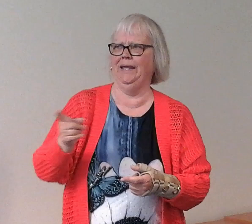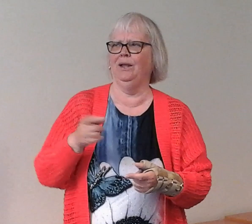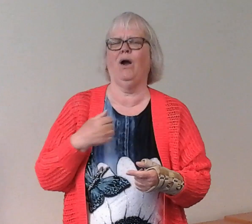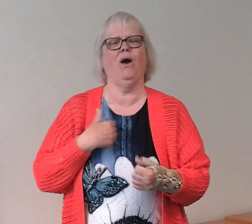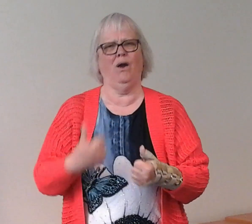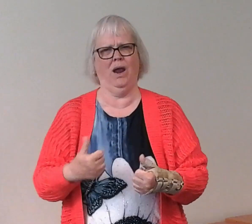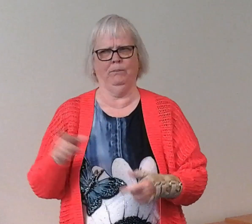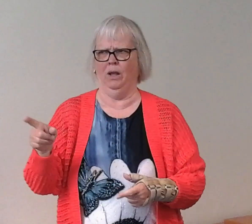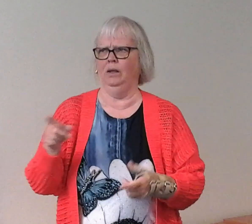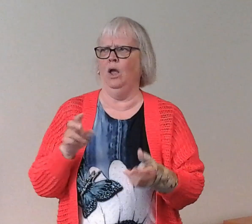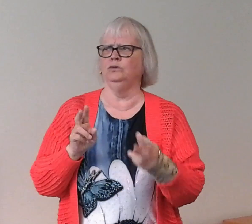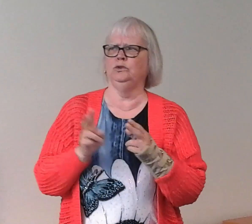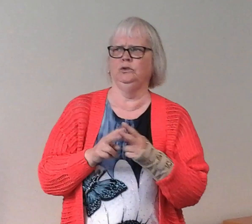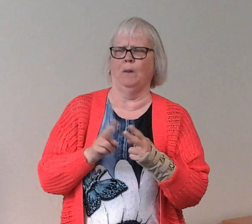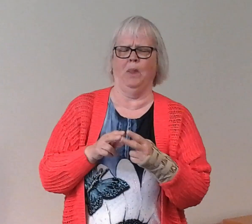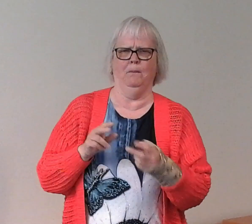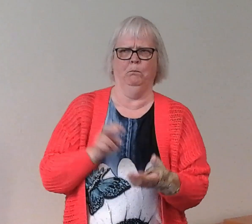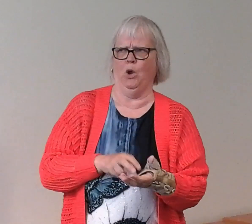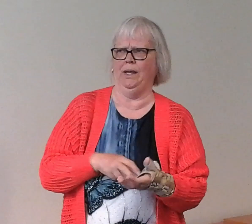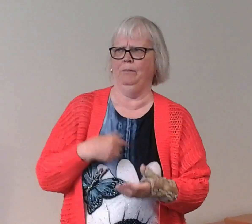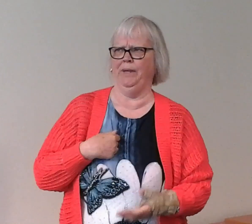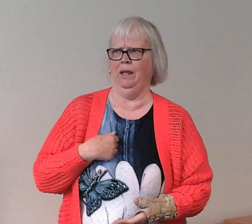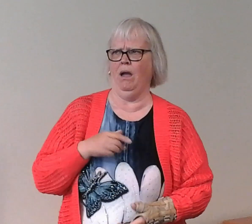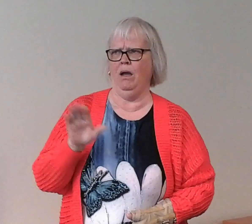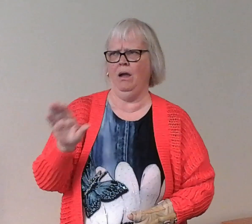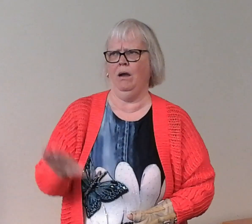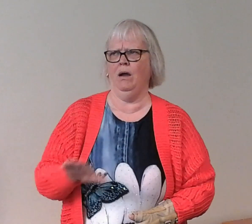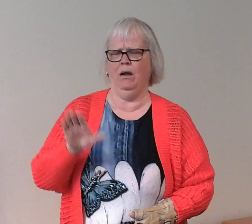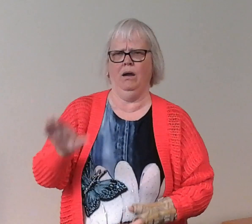appointment happens - so that way both people are happy. So double booking I